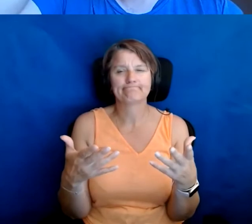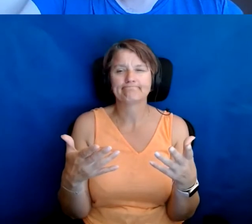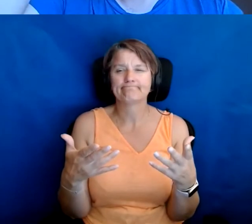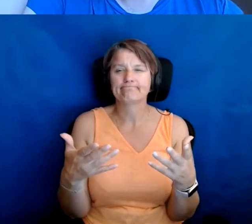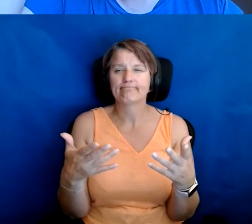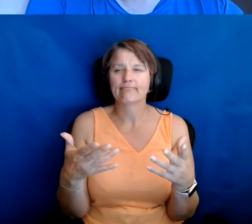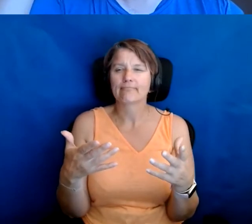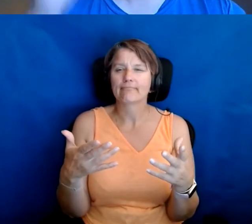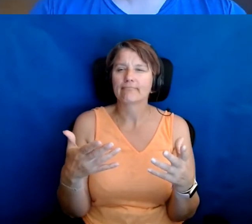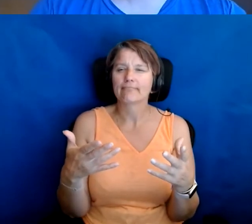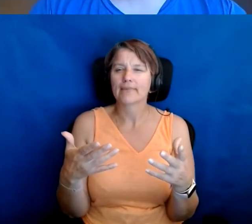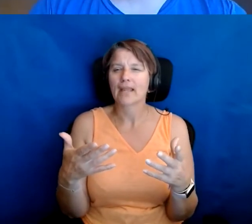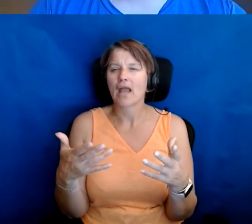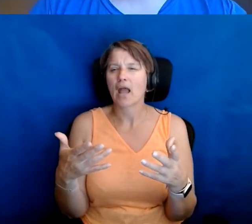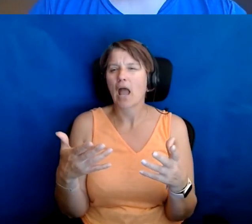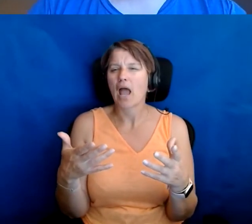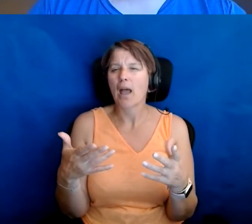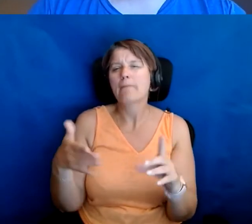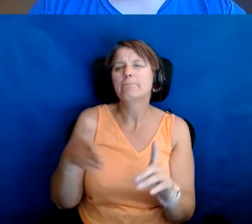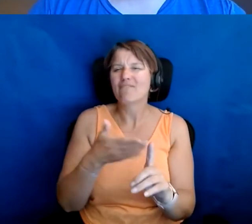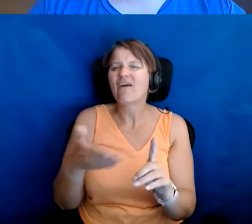that organisation that you're working with,